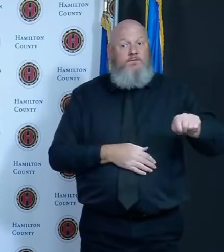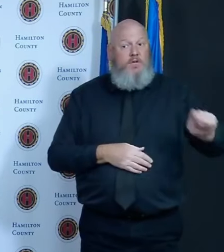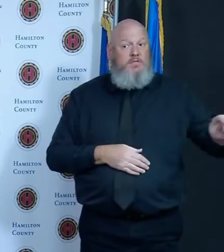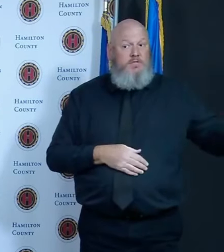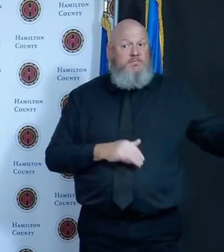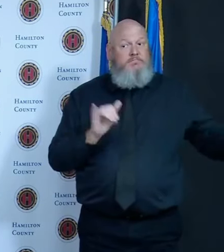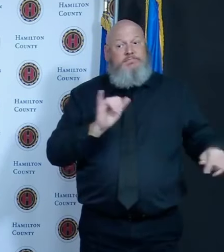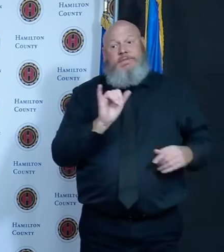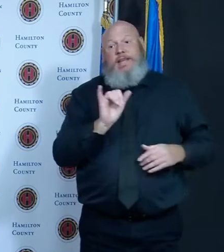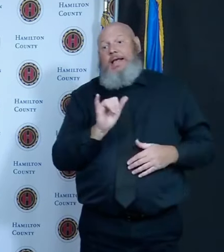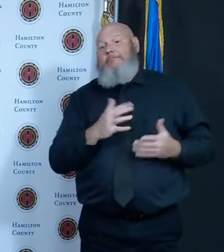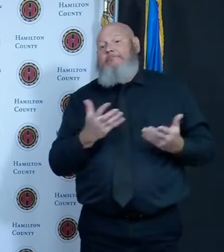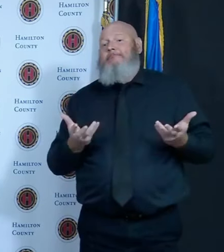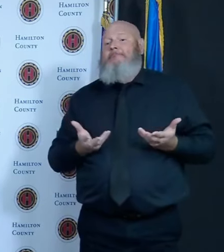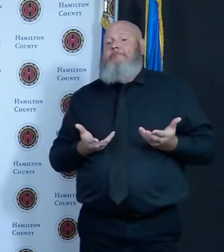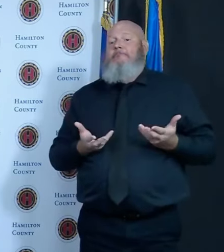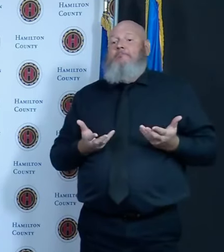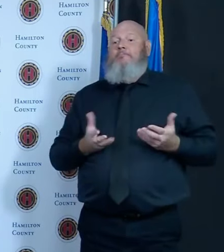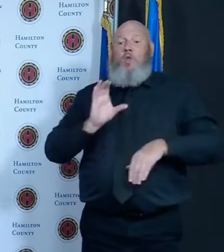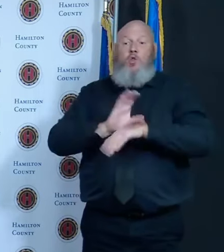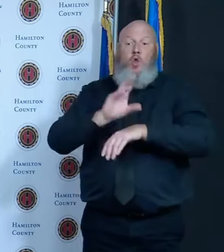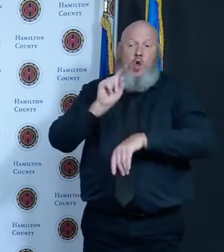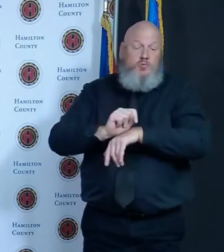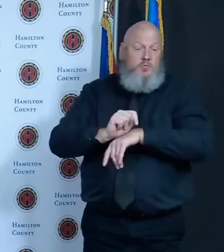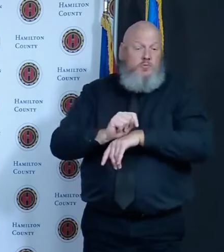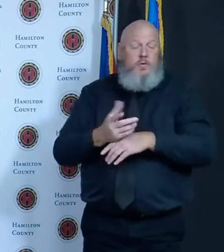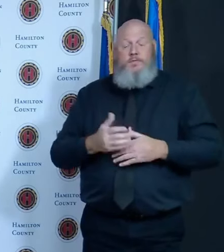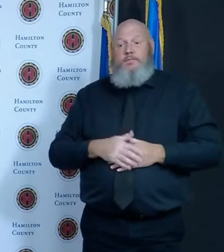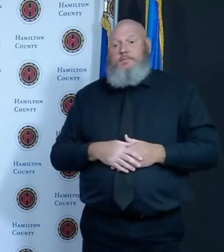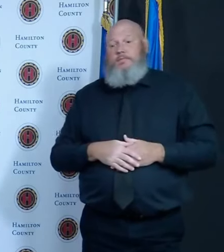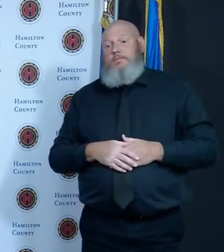consulting don't appear to be doing doing very well